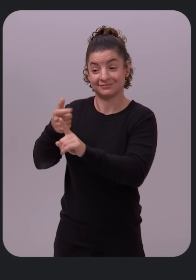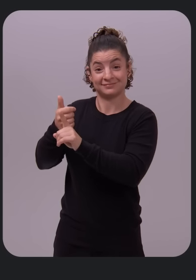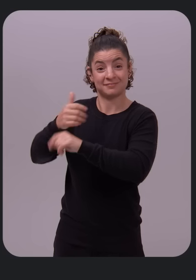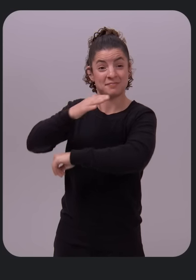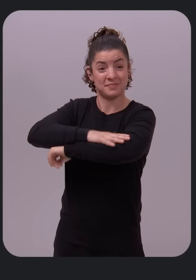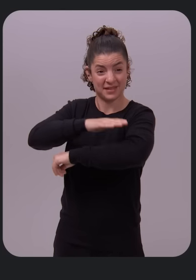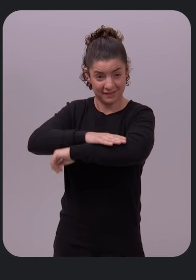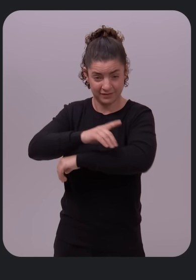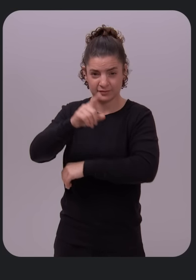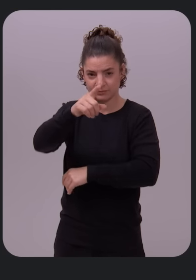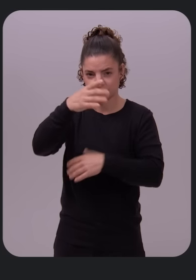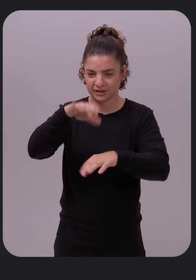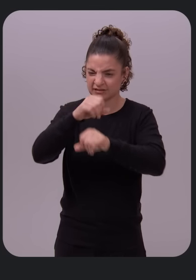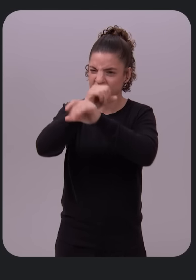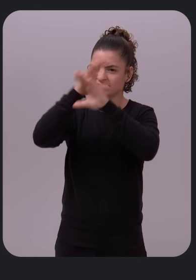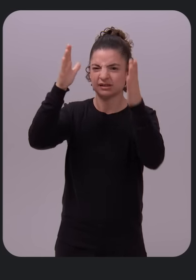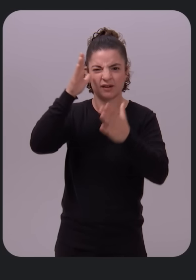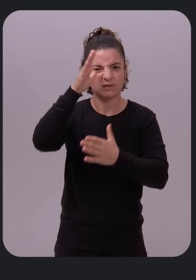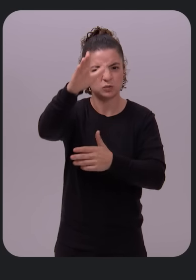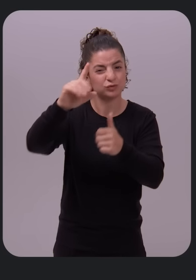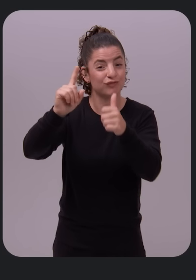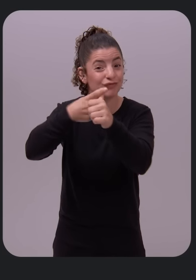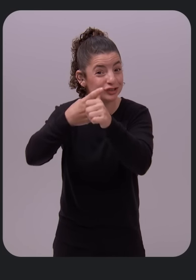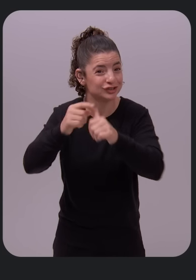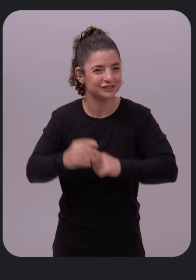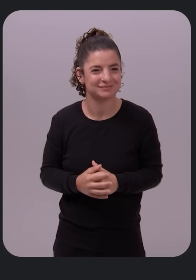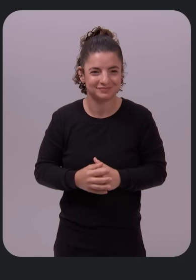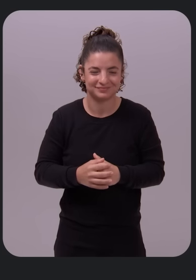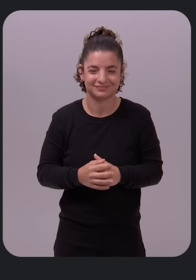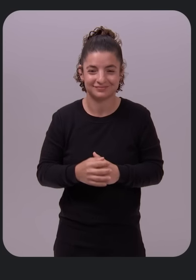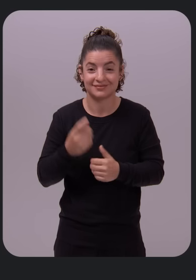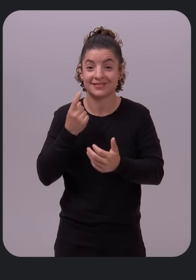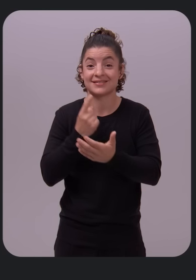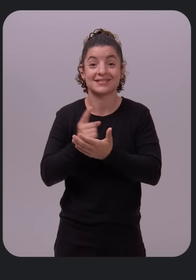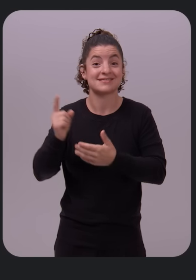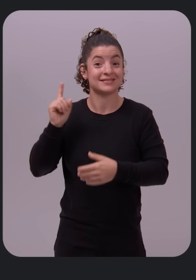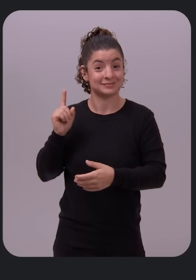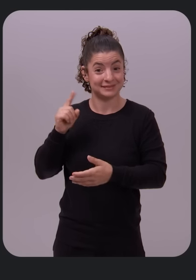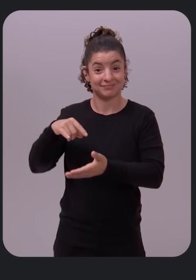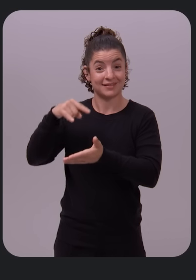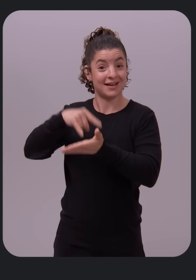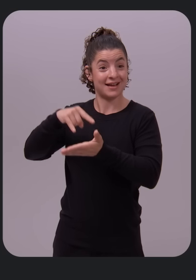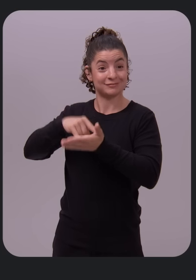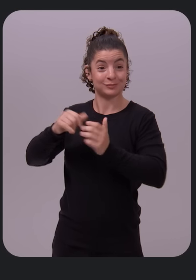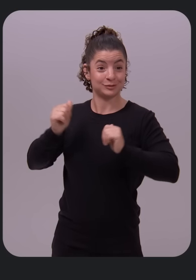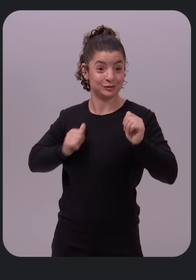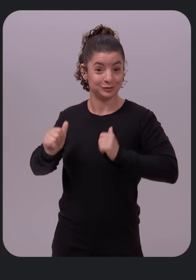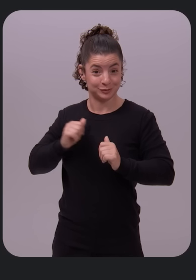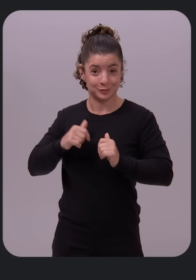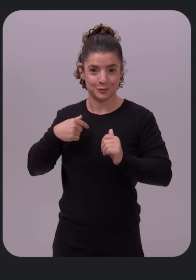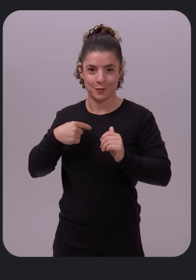It's the platform where you see the future first. Just last week, at the Android show,